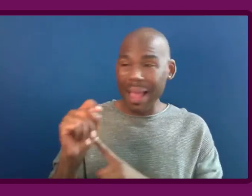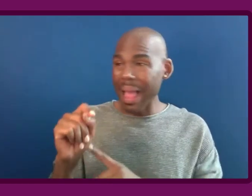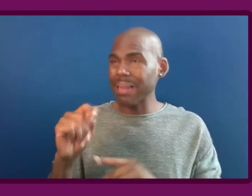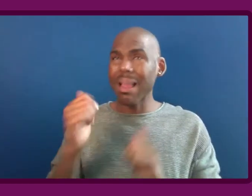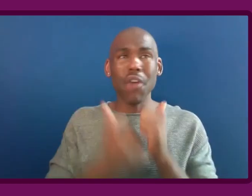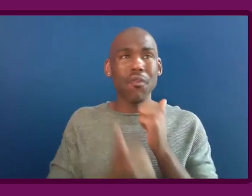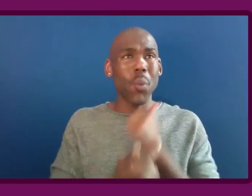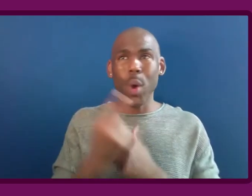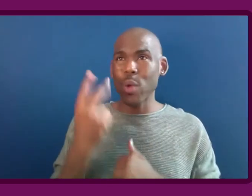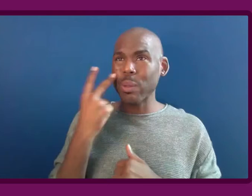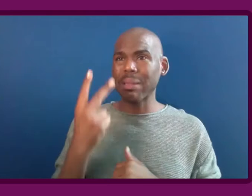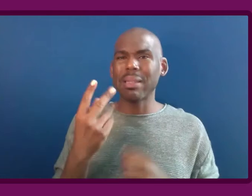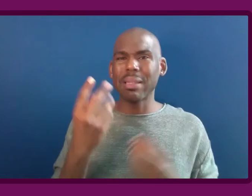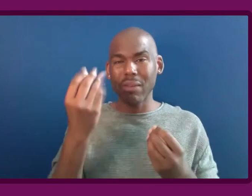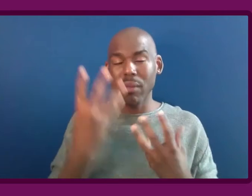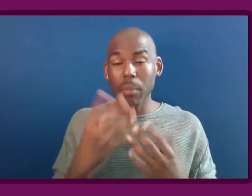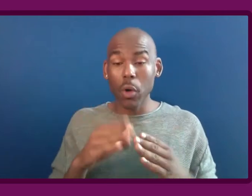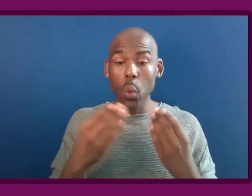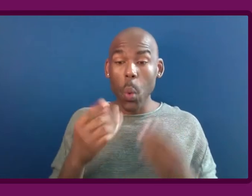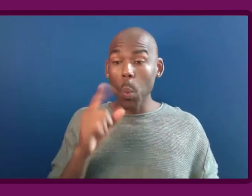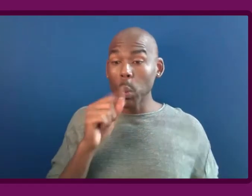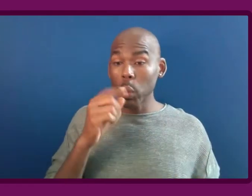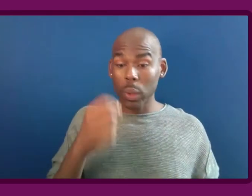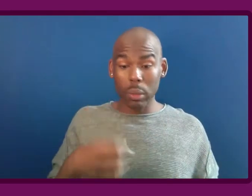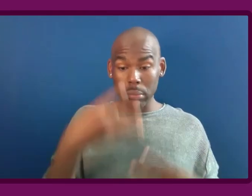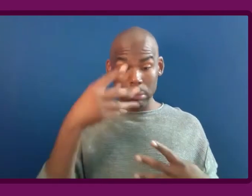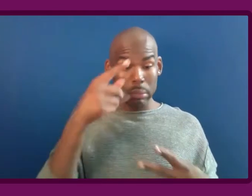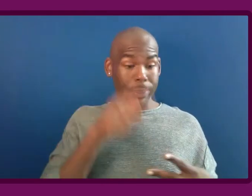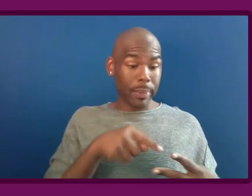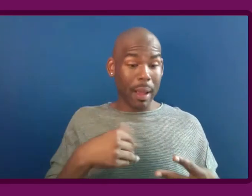look there's information. You get on Twitter, you're going to be like ... There are really good